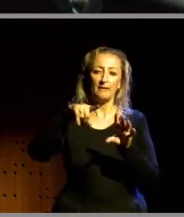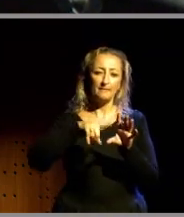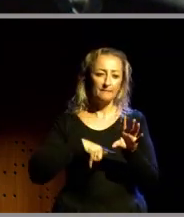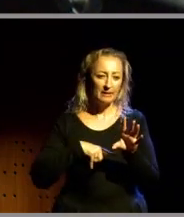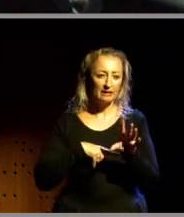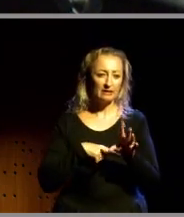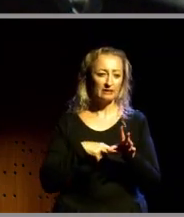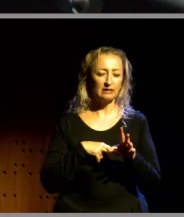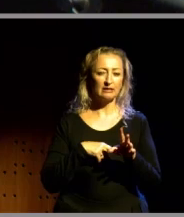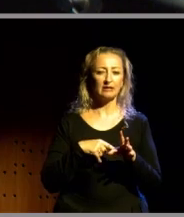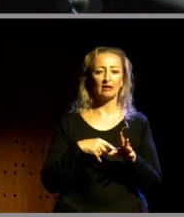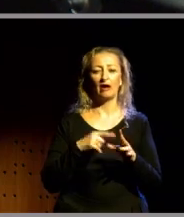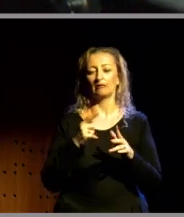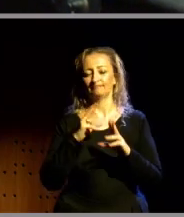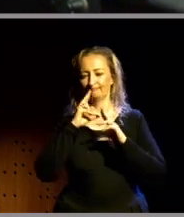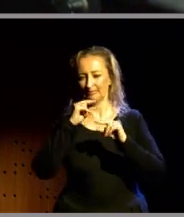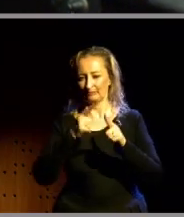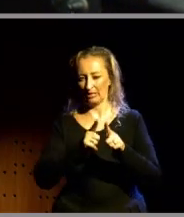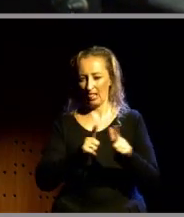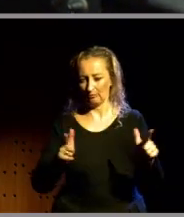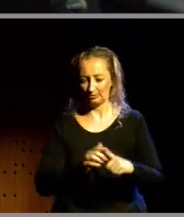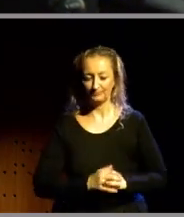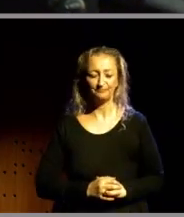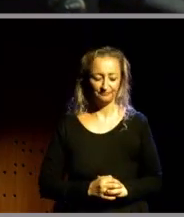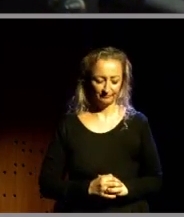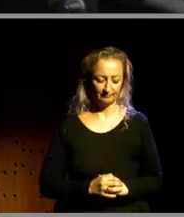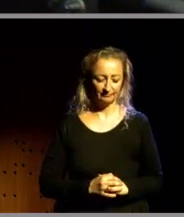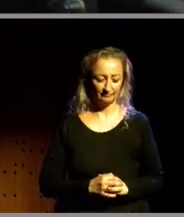Again, my name is Meleika. I do wanna thank a lot of people.